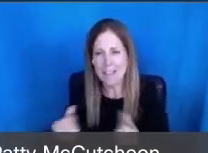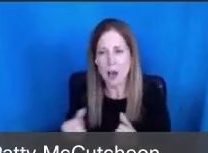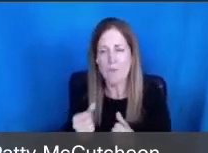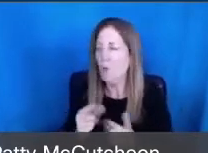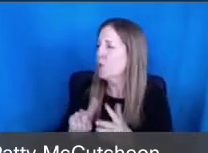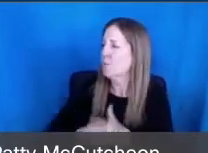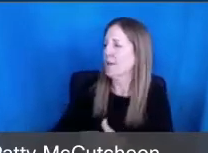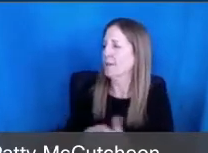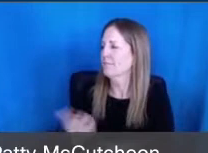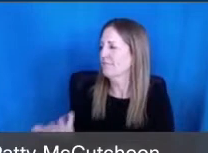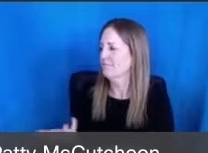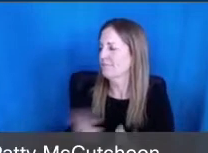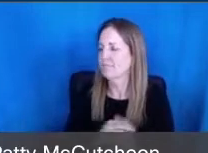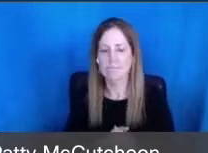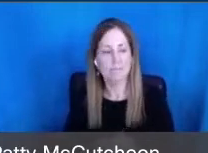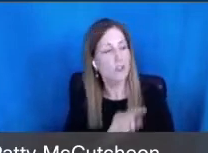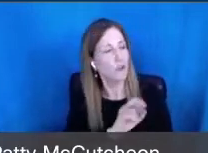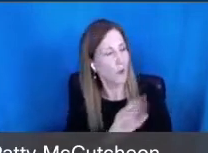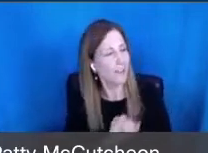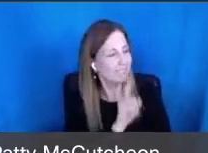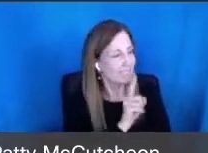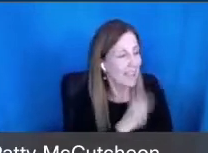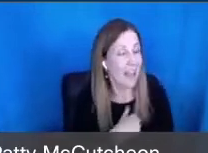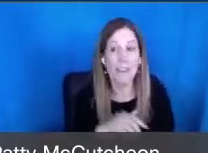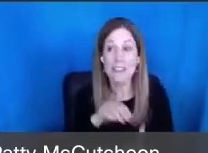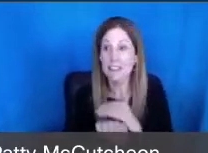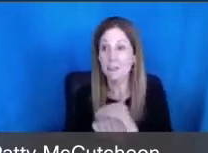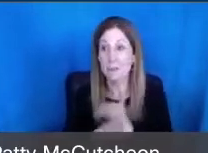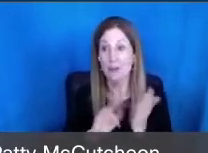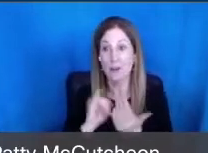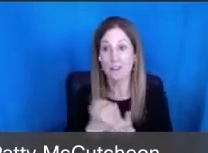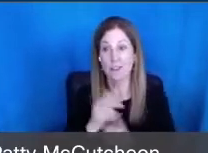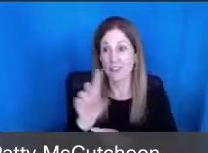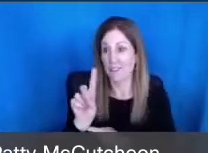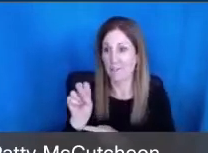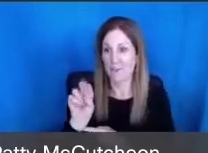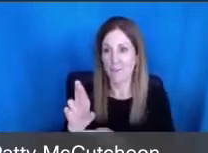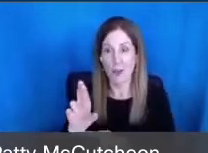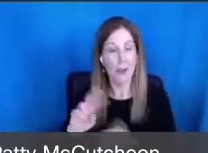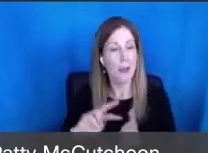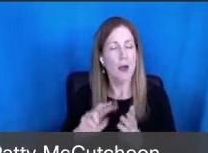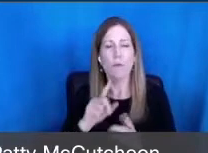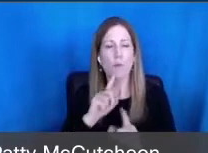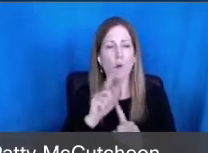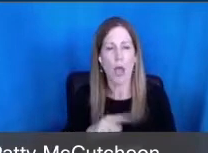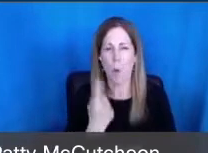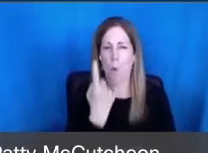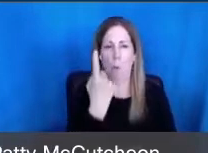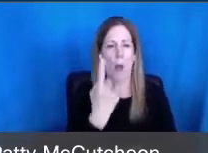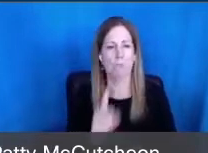[Tori] Sure. So the accessibility project at the Department of Revenue wasn't necessarily a reaction to one particular thing or software challenge.